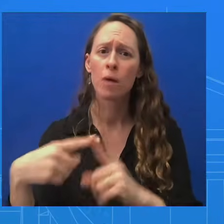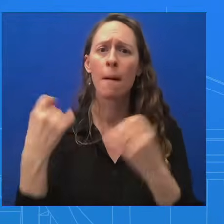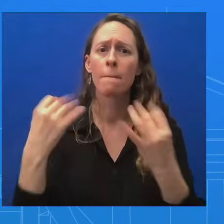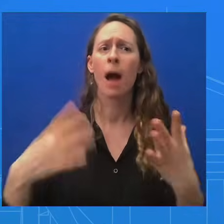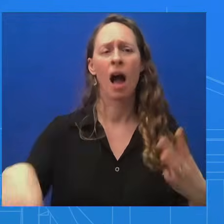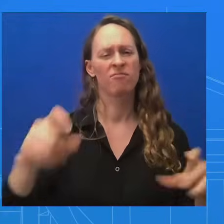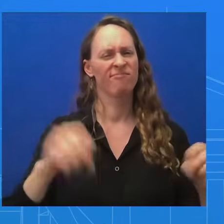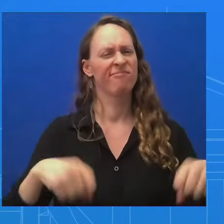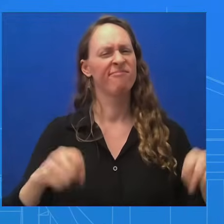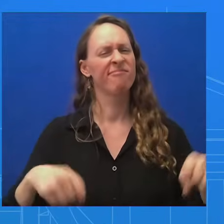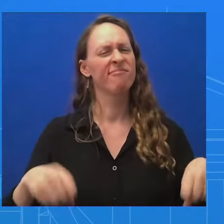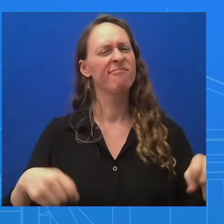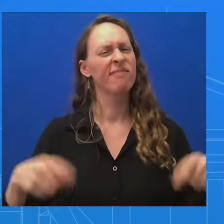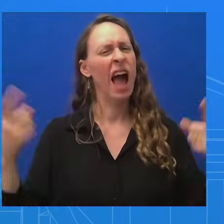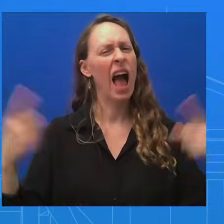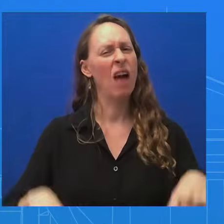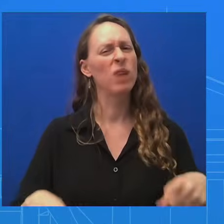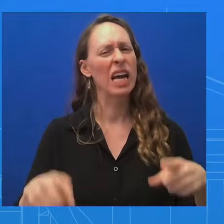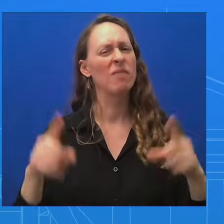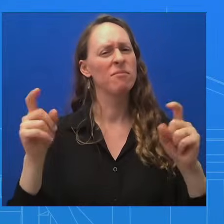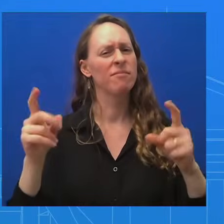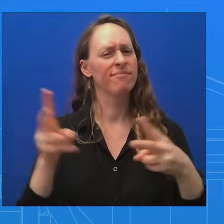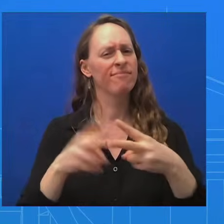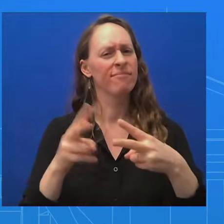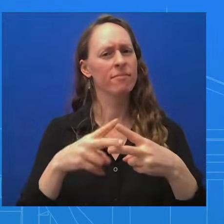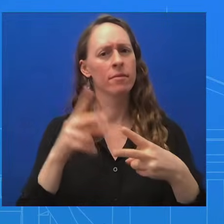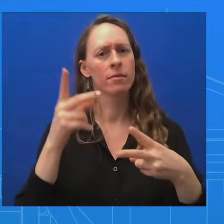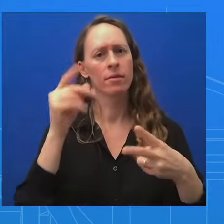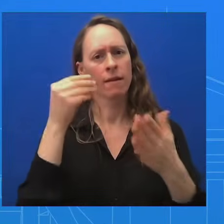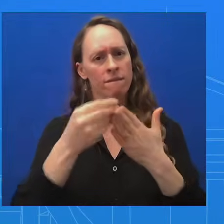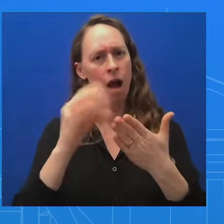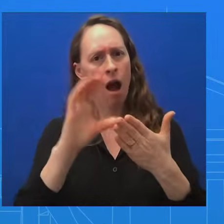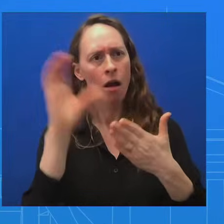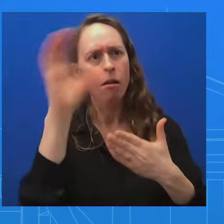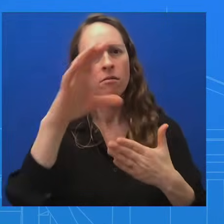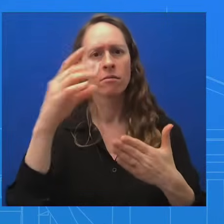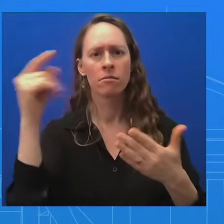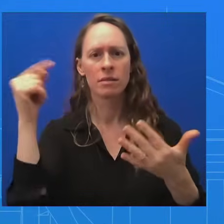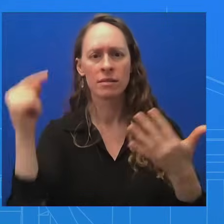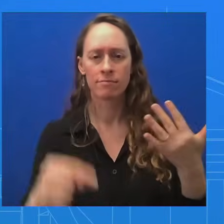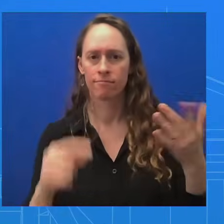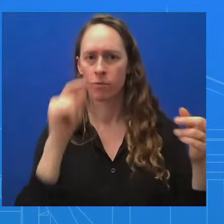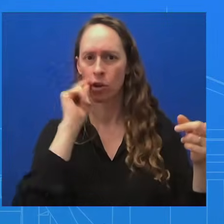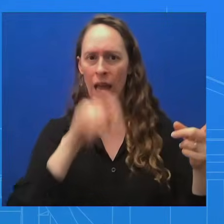making sure that we deal with border security. So, that is the two -- two important things that came out of that meeting.